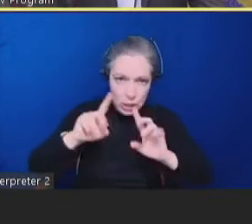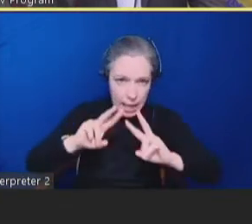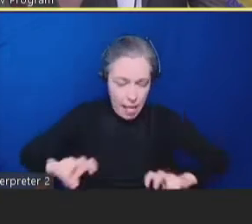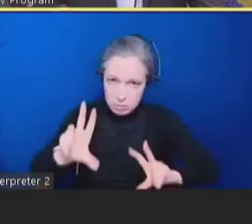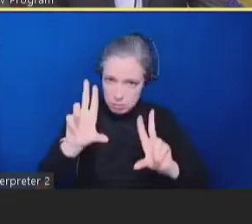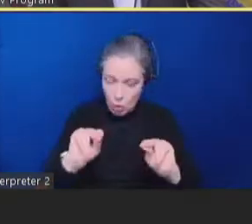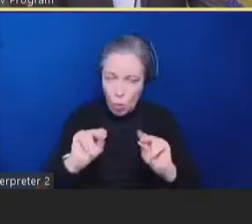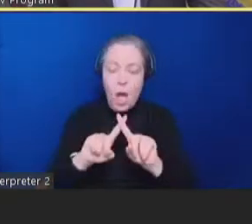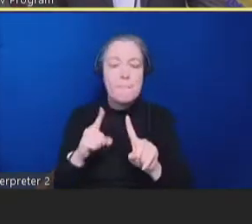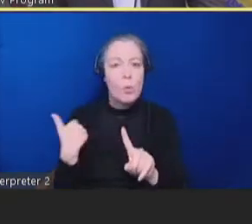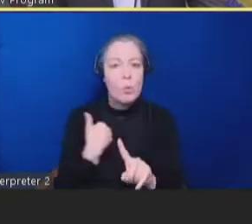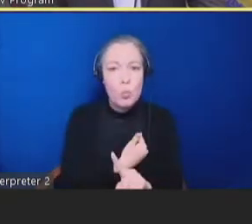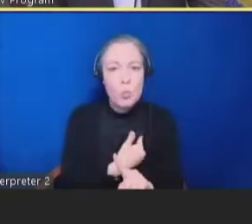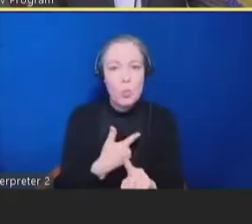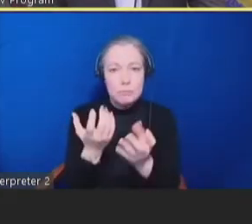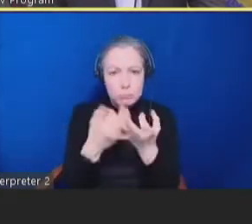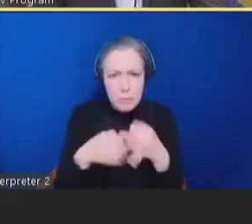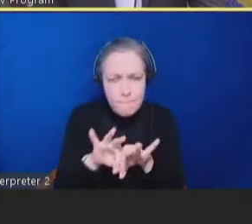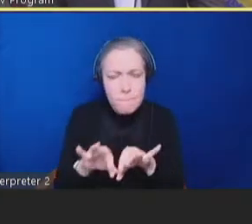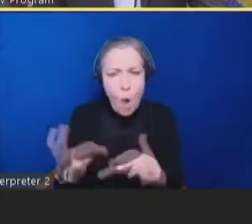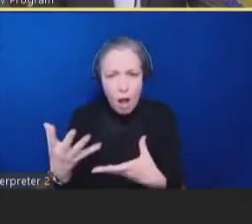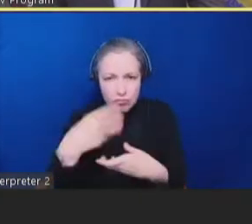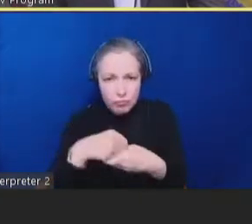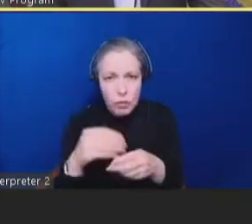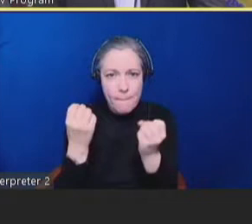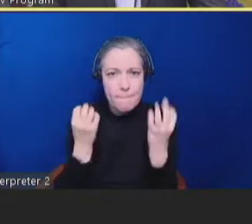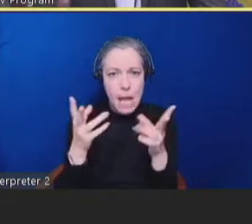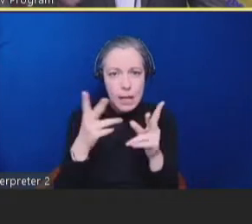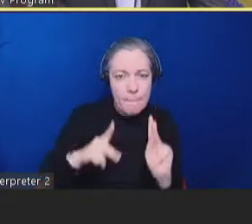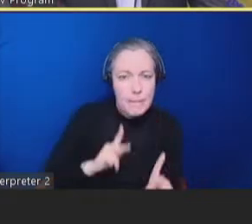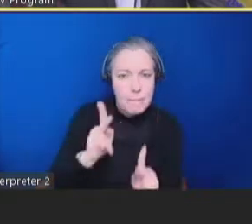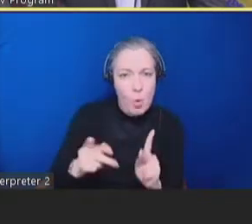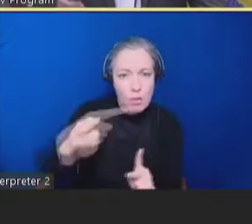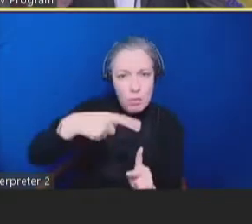like yourself, in an organization advisory council, getting different experts from different